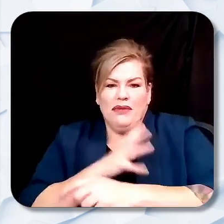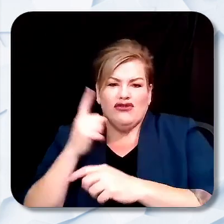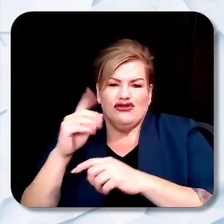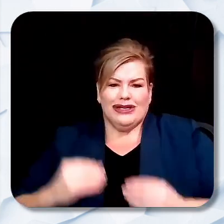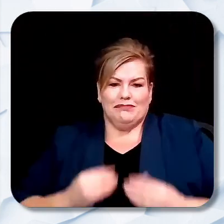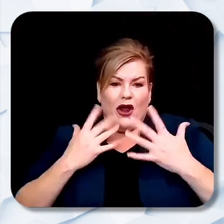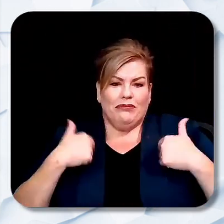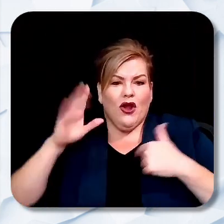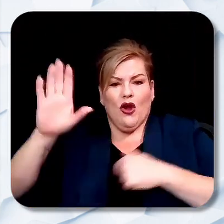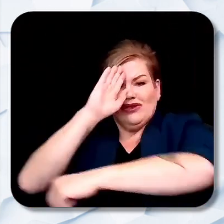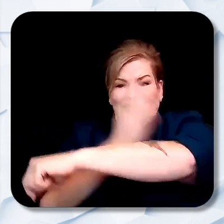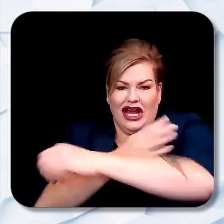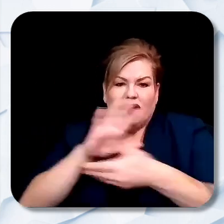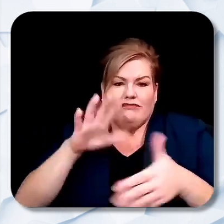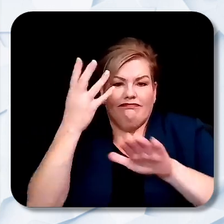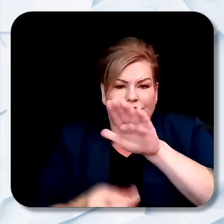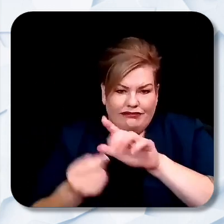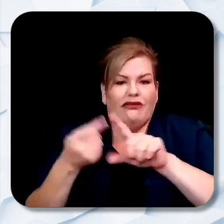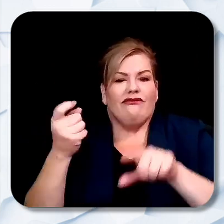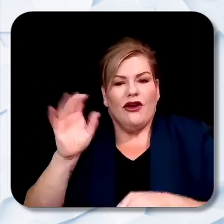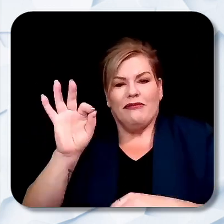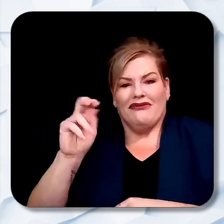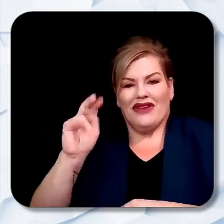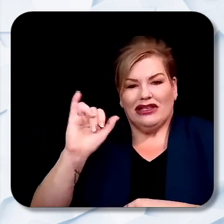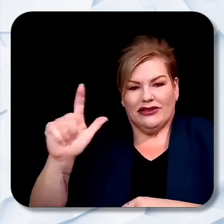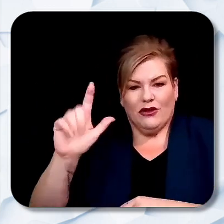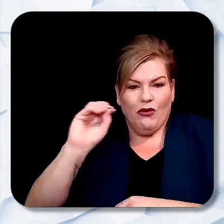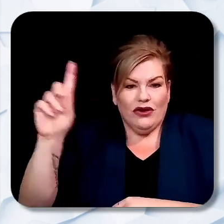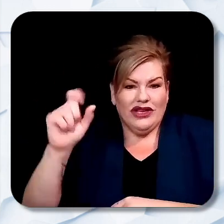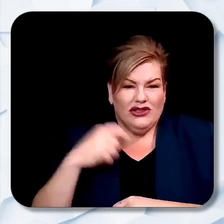I’m just so grateful to her and to all of you for taking this really important step forward